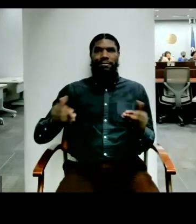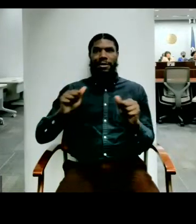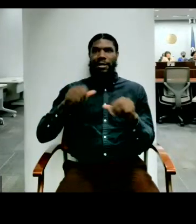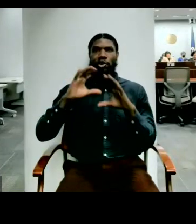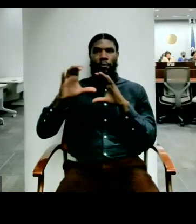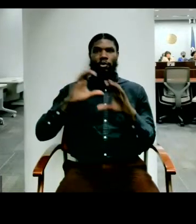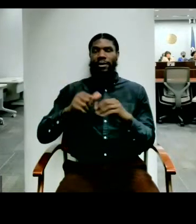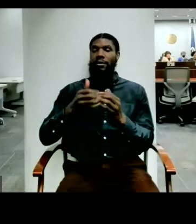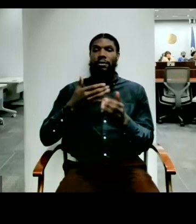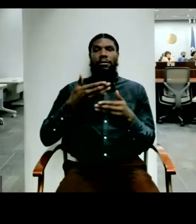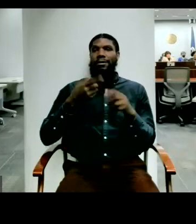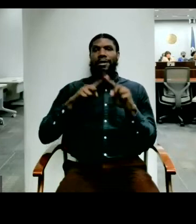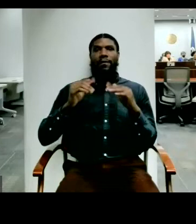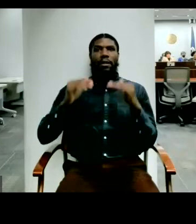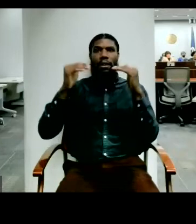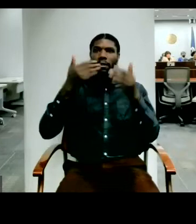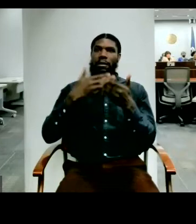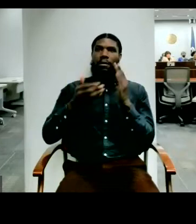English proficiency, whether lack of literacy